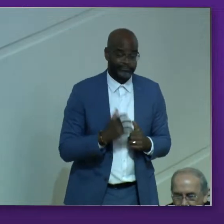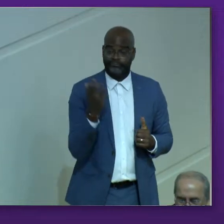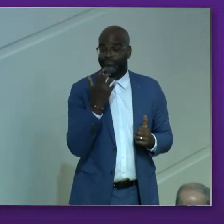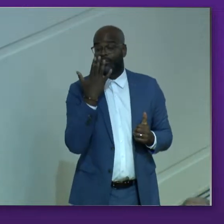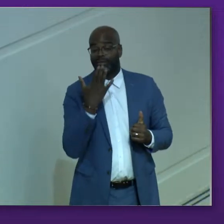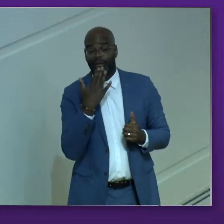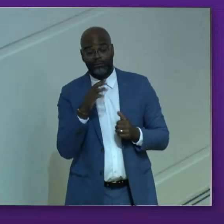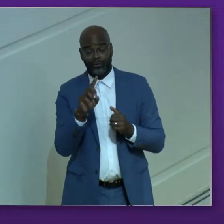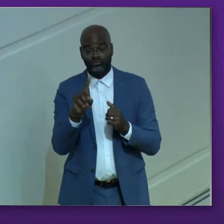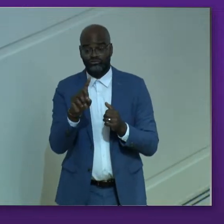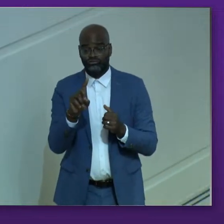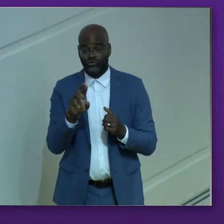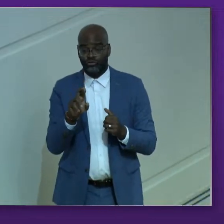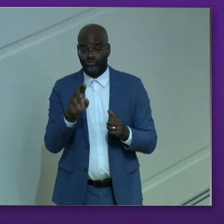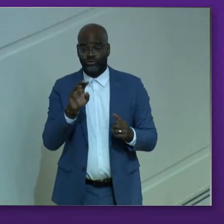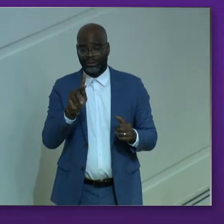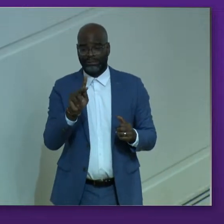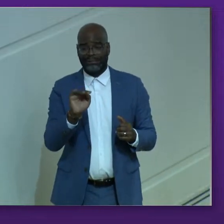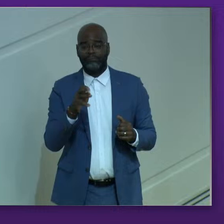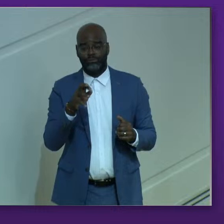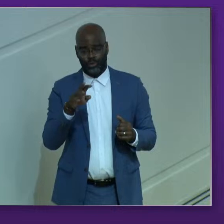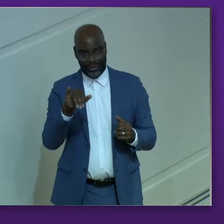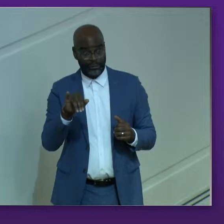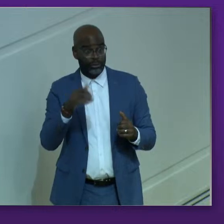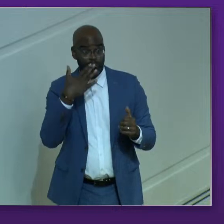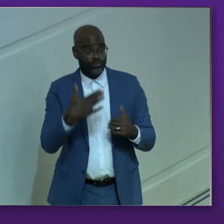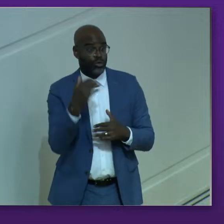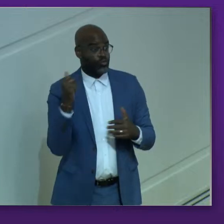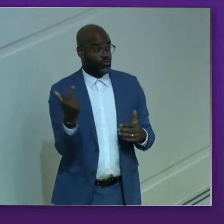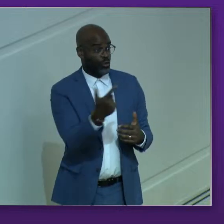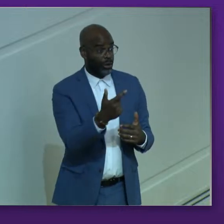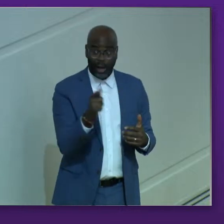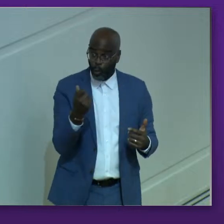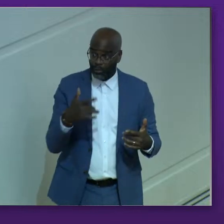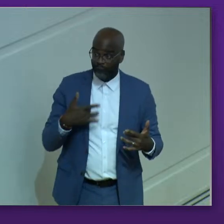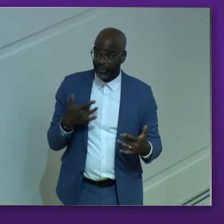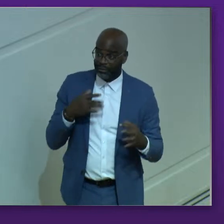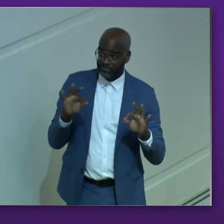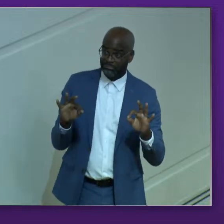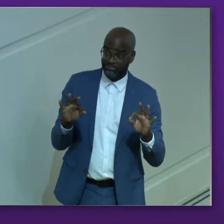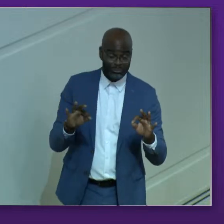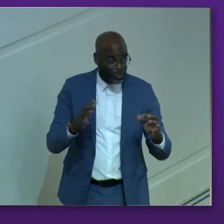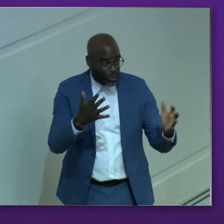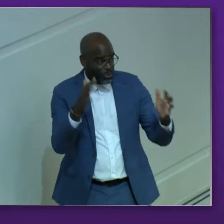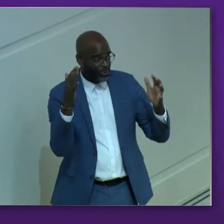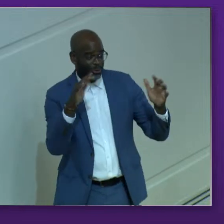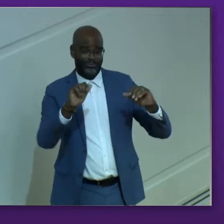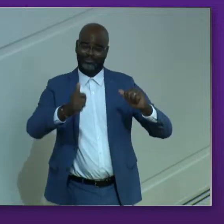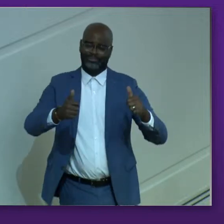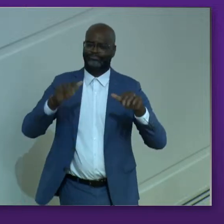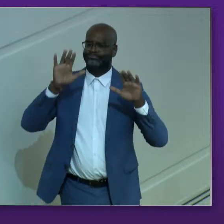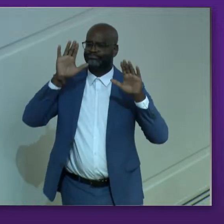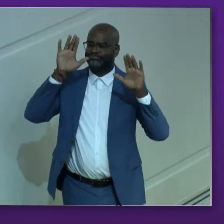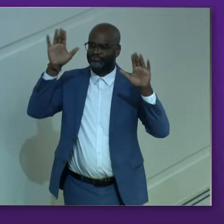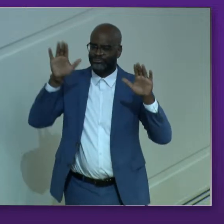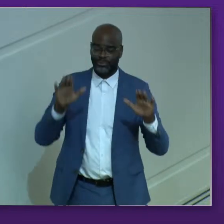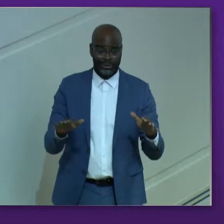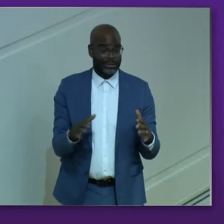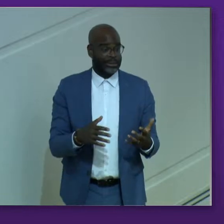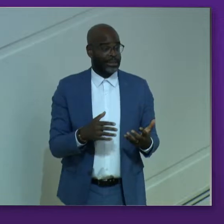Dr Jermaine Williams,President: THANK YOU. [LISTING NAMES] GOOD MORNING EVERYBODY.